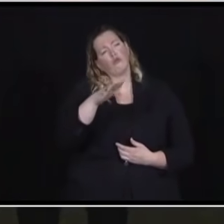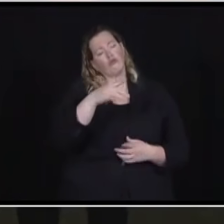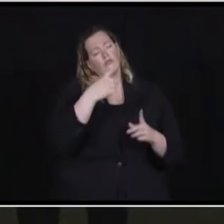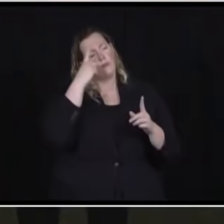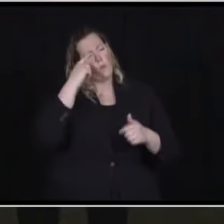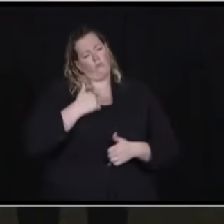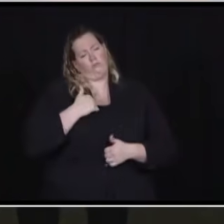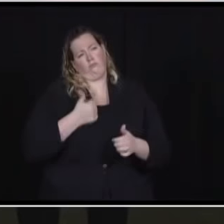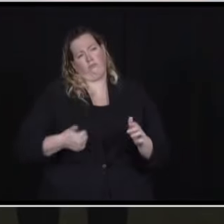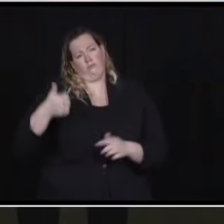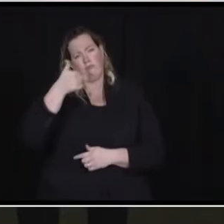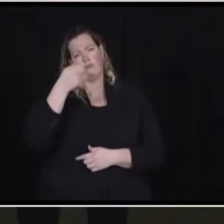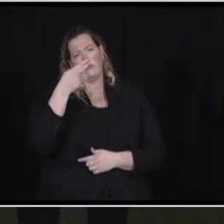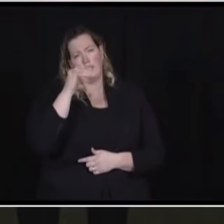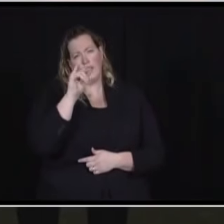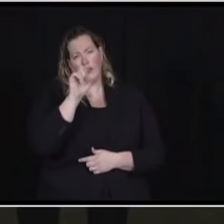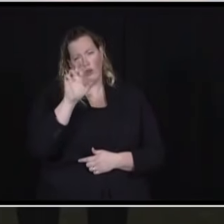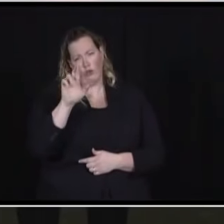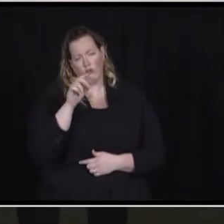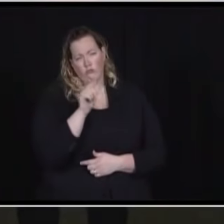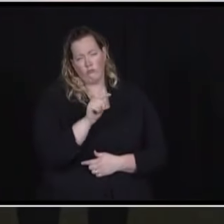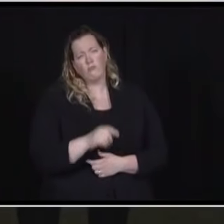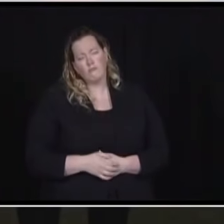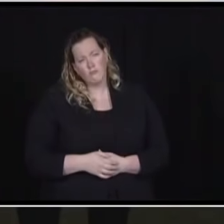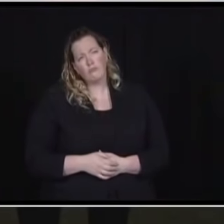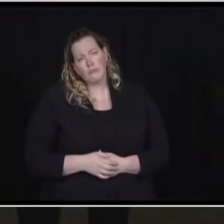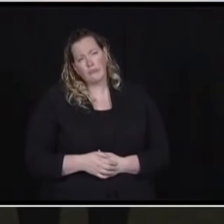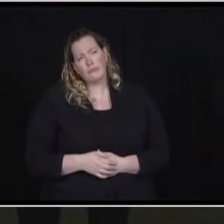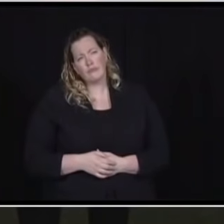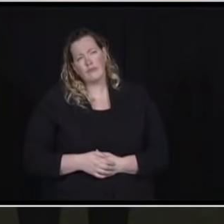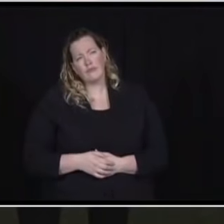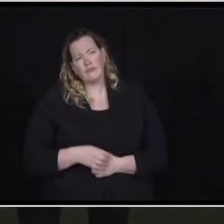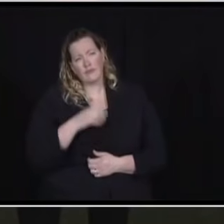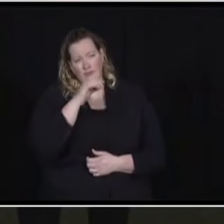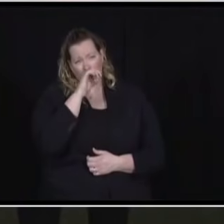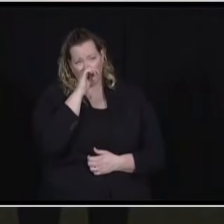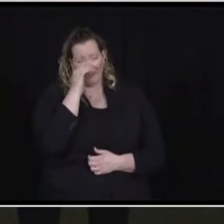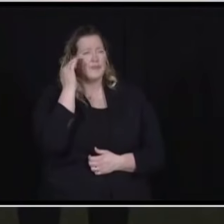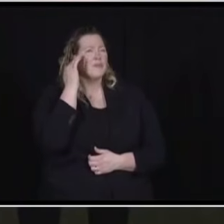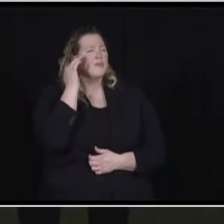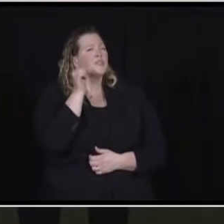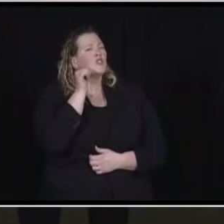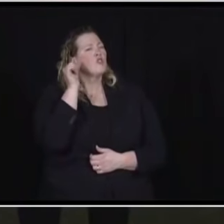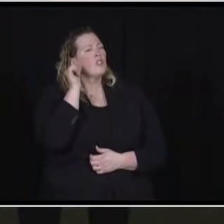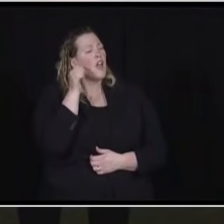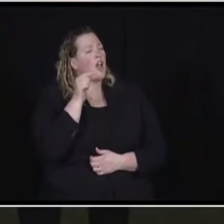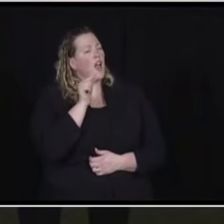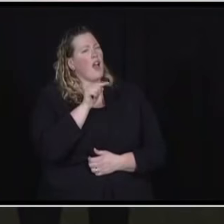Please go ahead. High premier, question for you and for Mr. Hilliard, Gen. Hilliard.